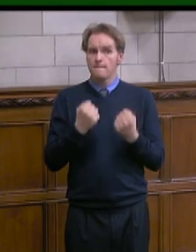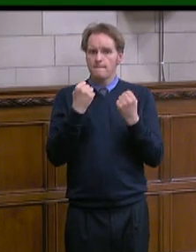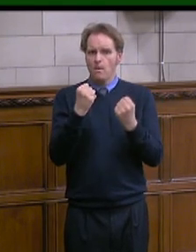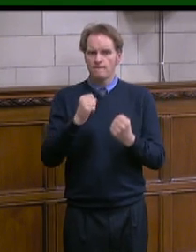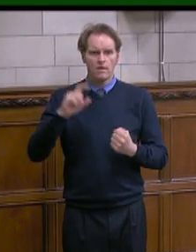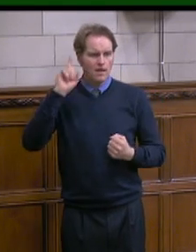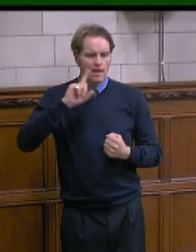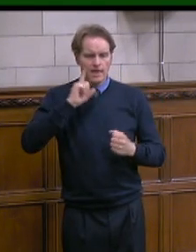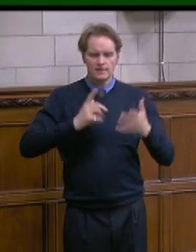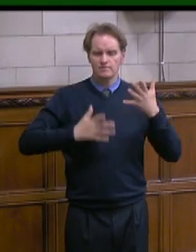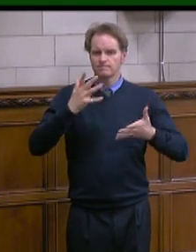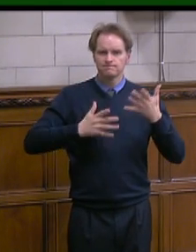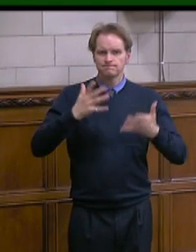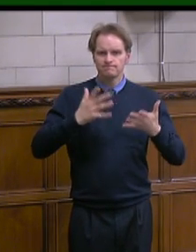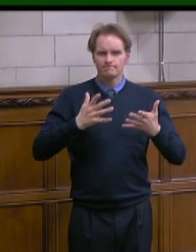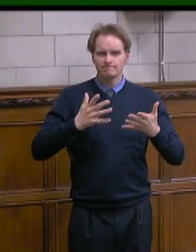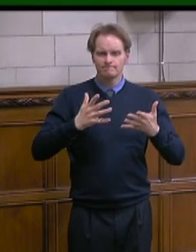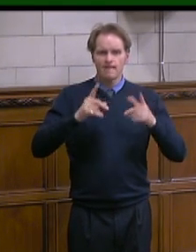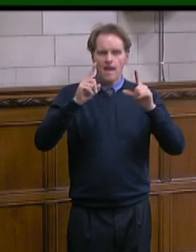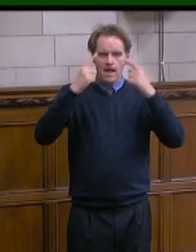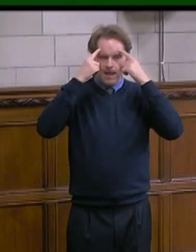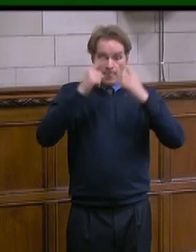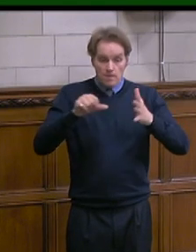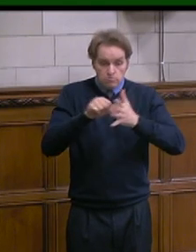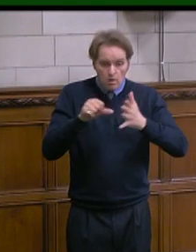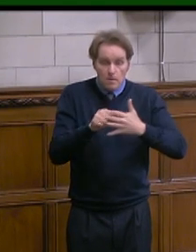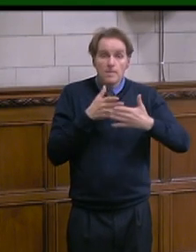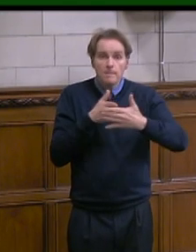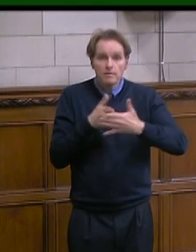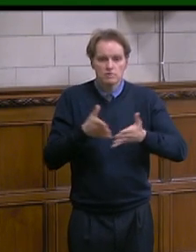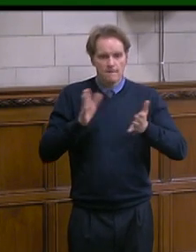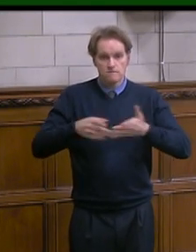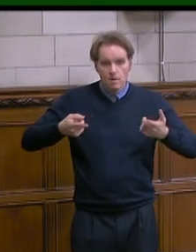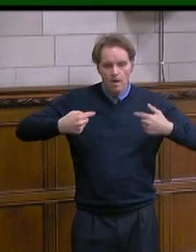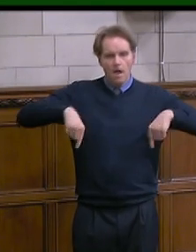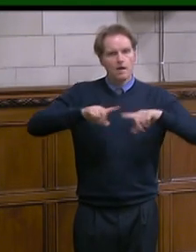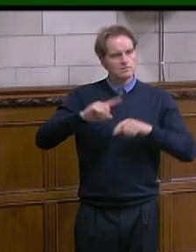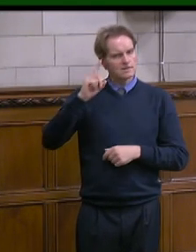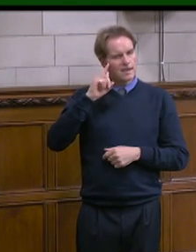it is we who are erecting barriers, not people who have hearing difficulties or deafness,